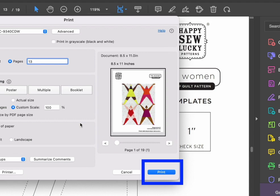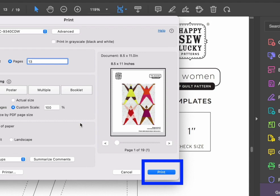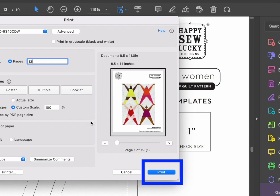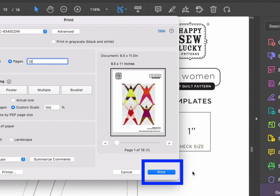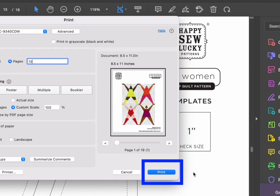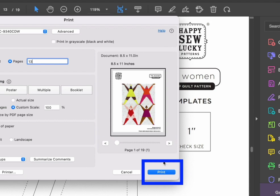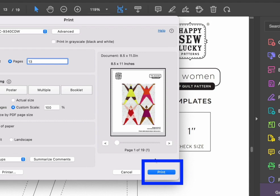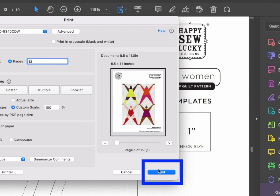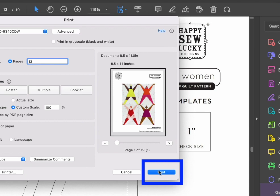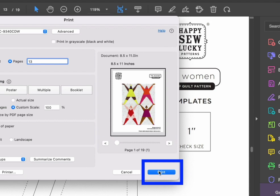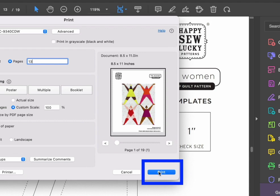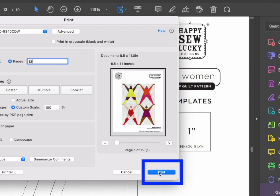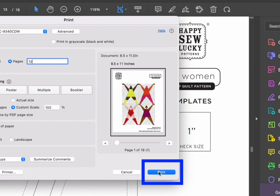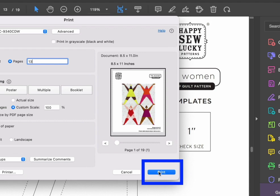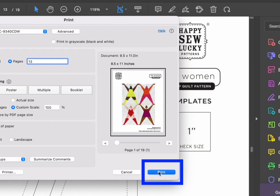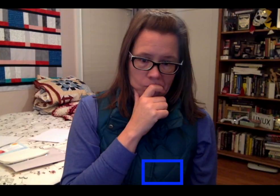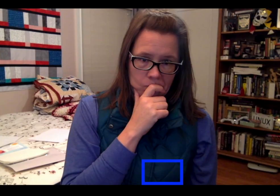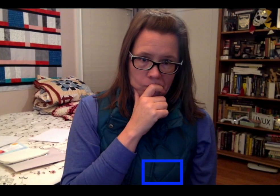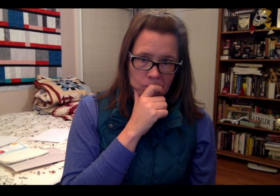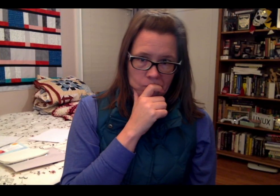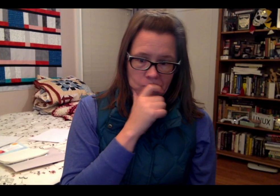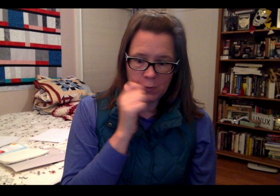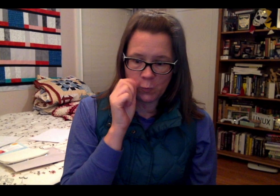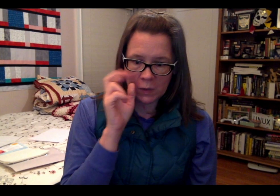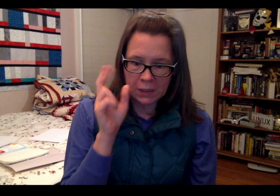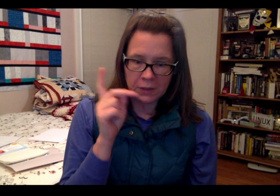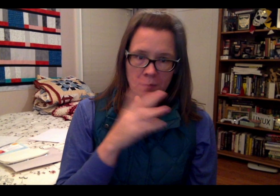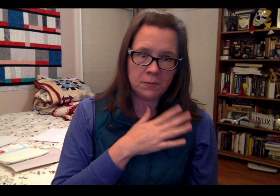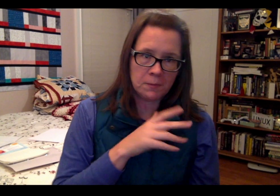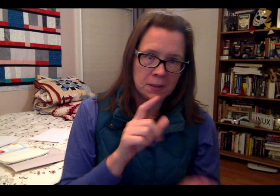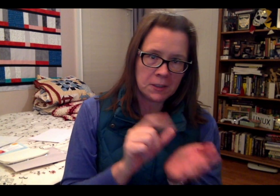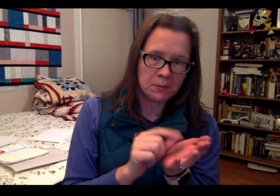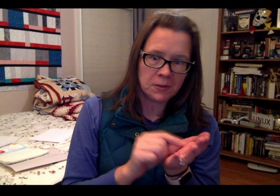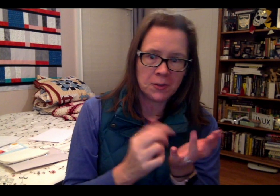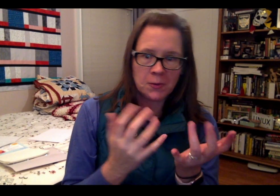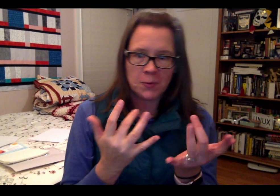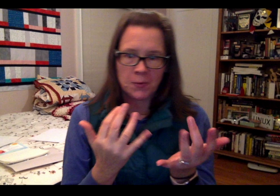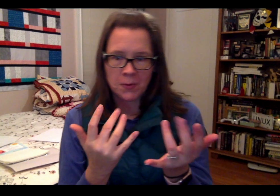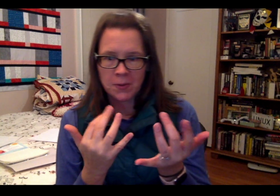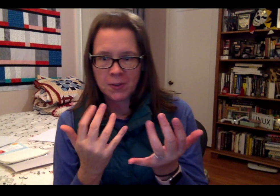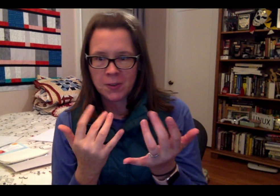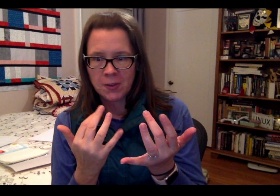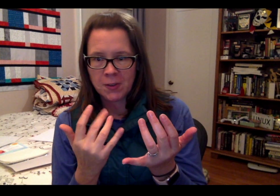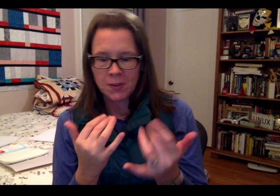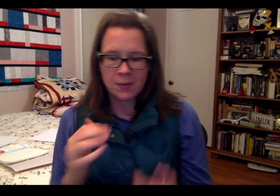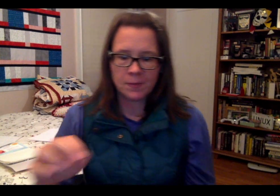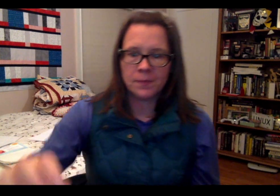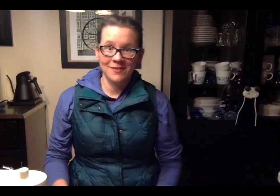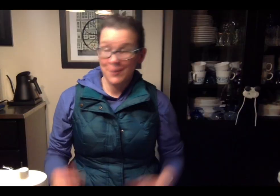Now I get to wait while it wakes up.